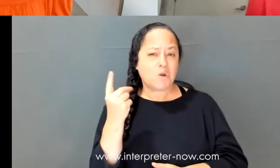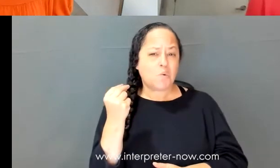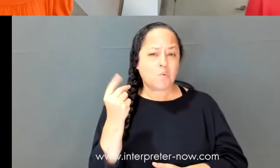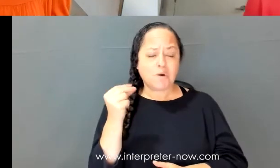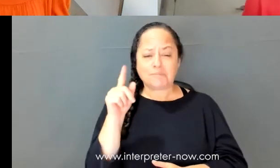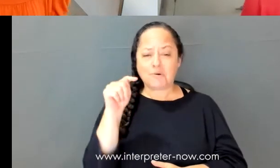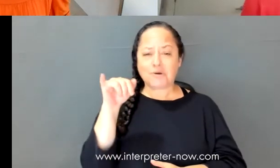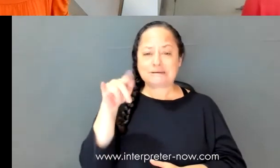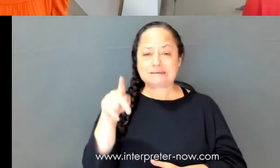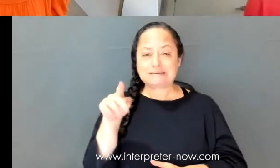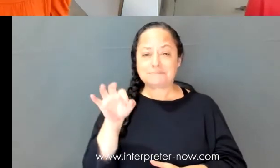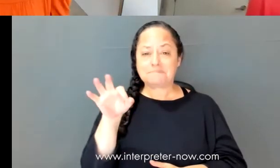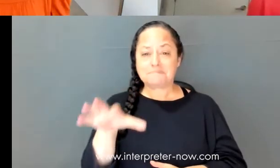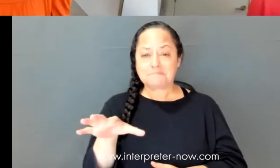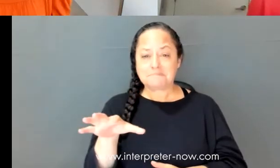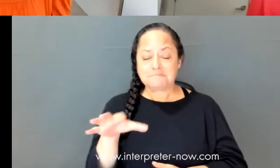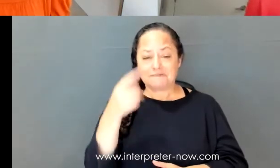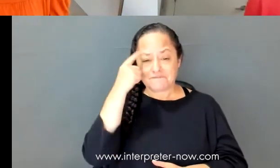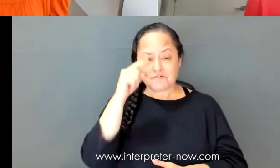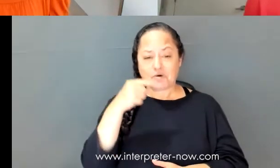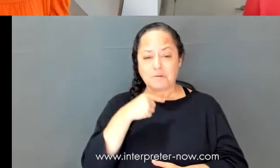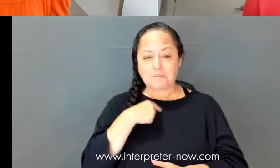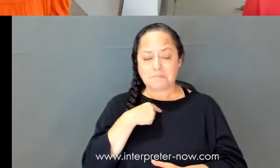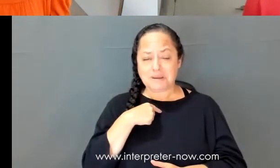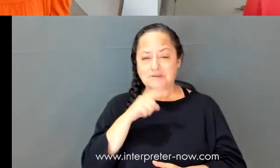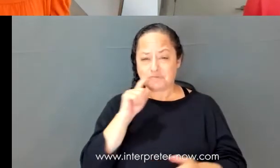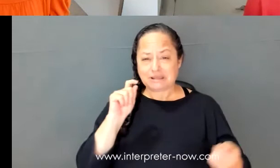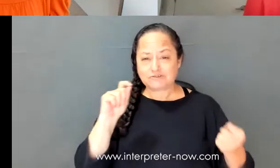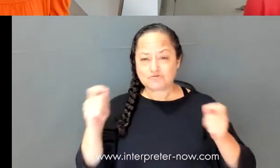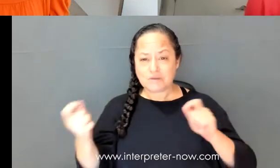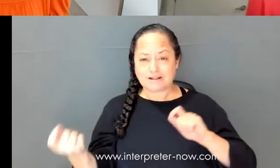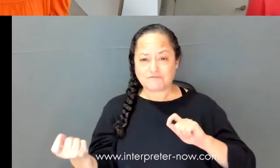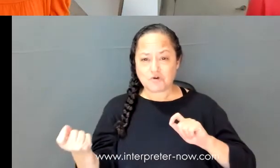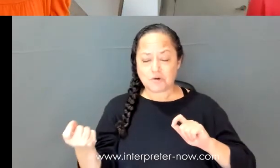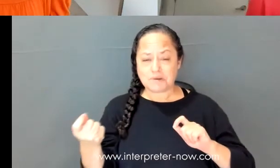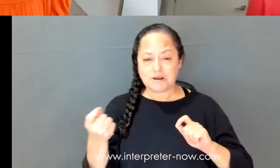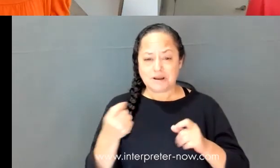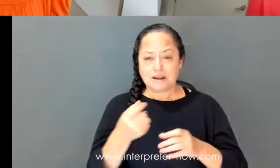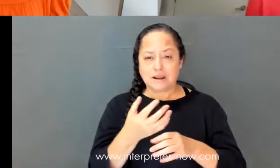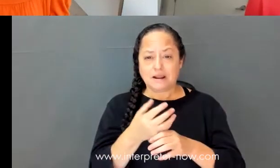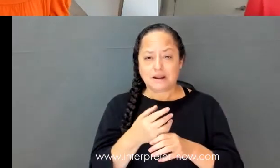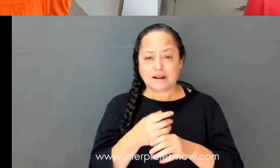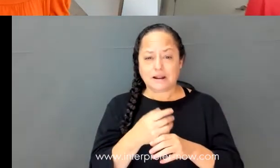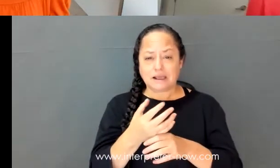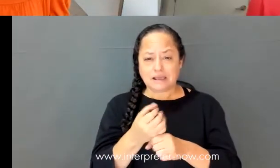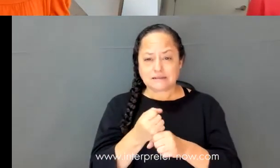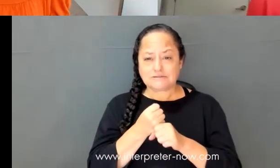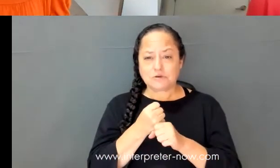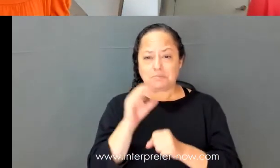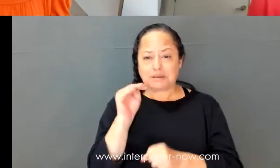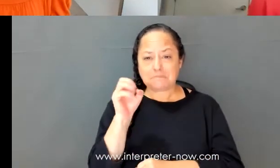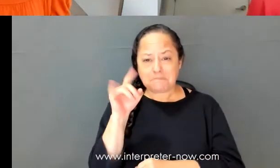The other one for me, which has been transformative, is consuming media, books, podcasts, stories,